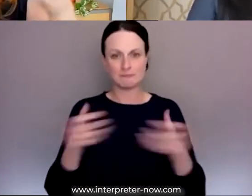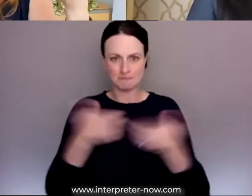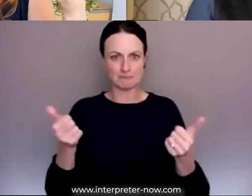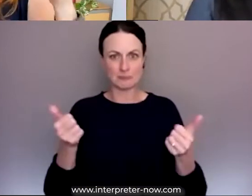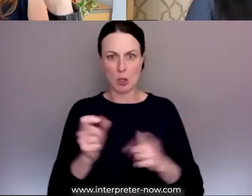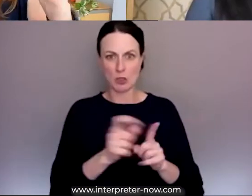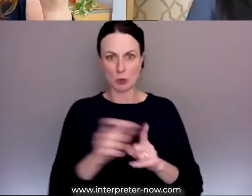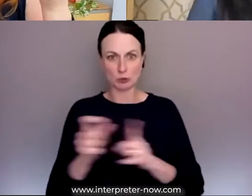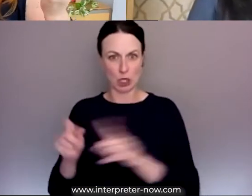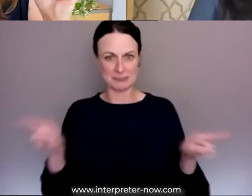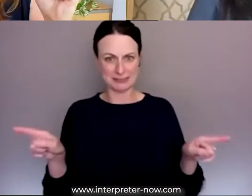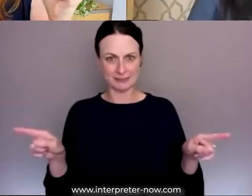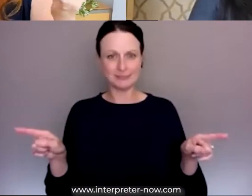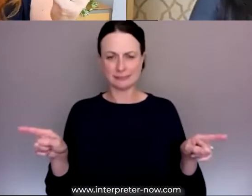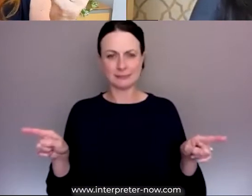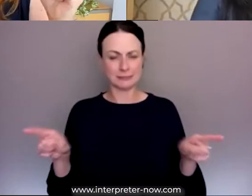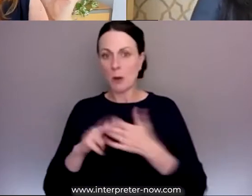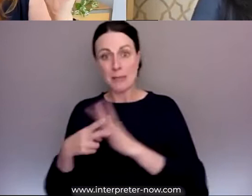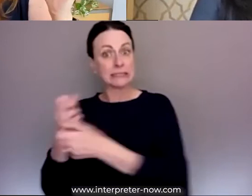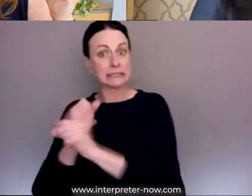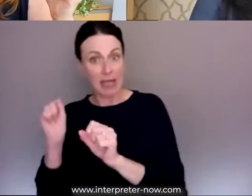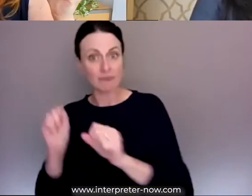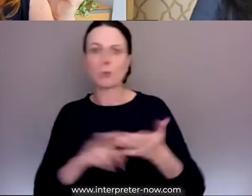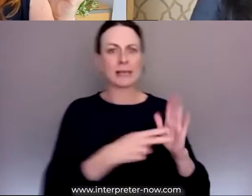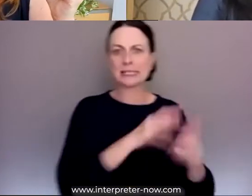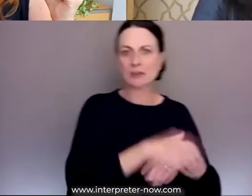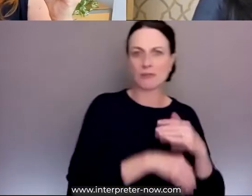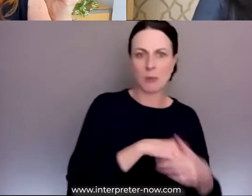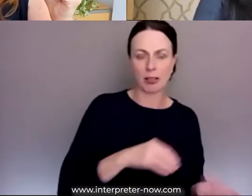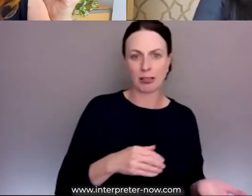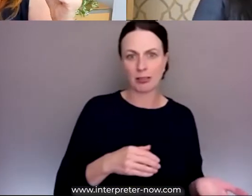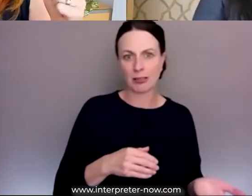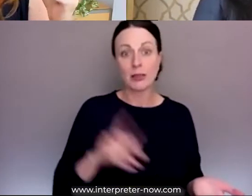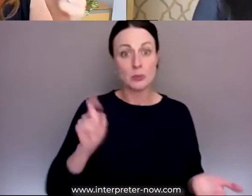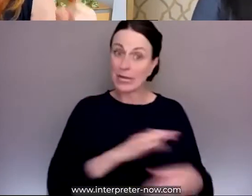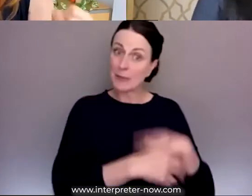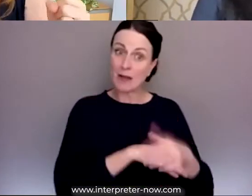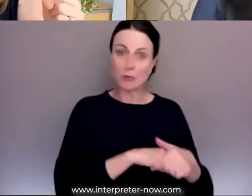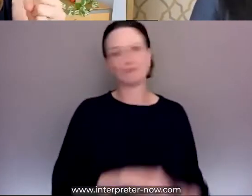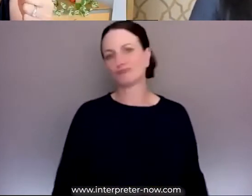And really, you know, what is safety? What is comfort? Do we need to be comfortable? No.